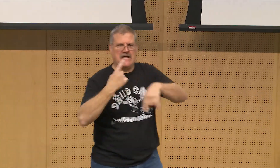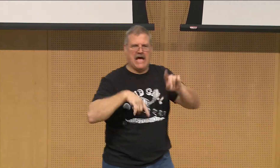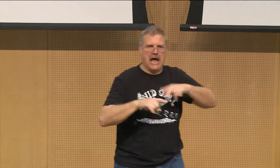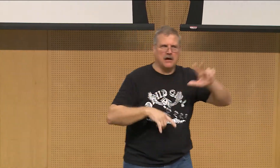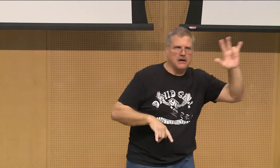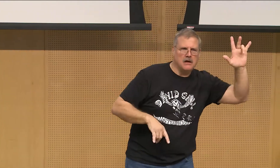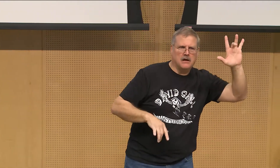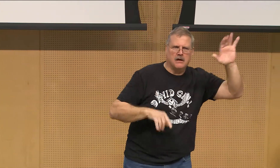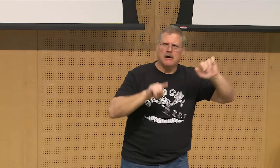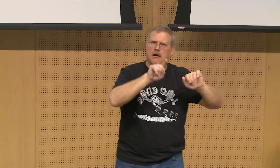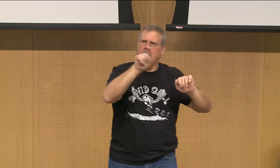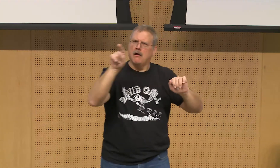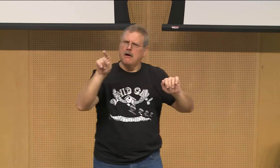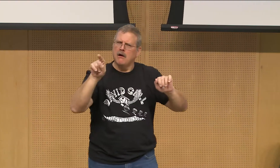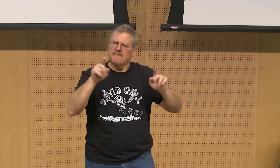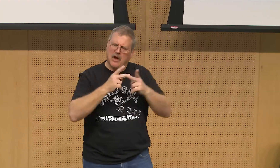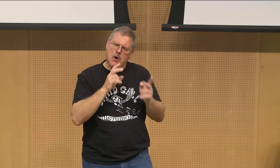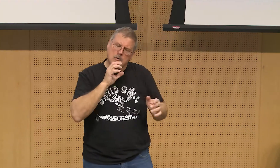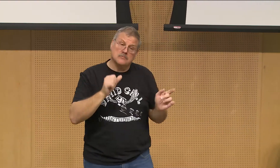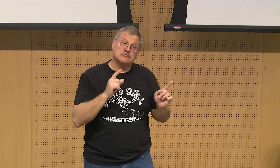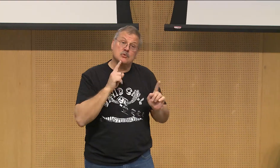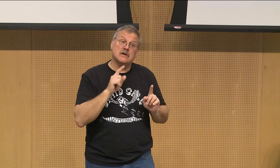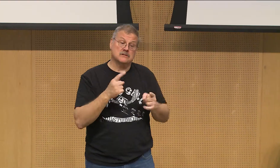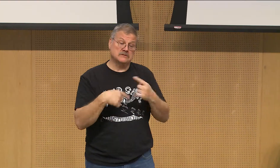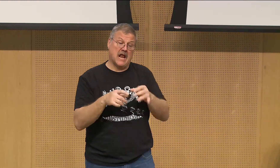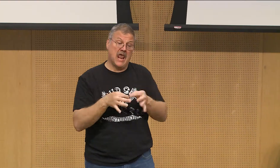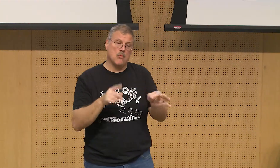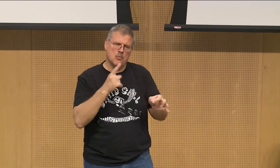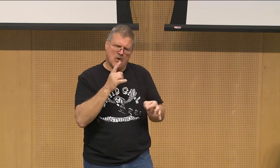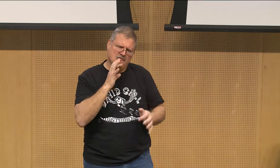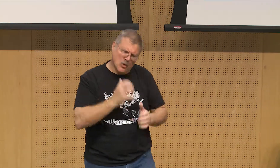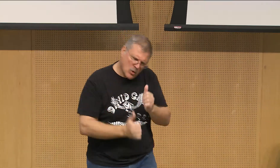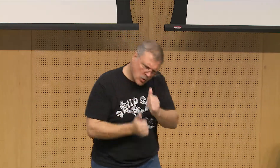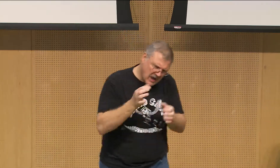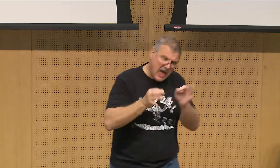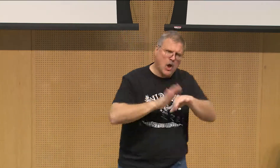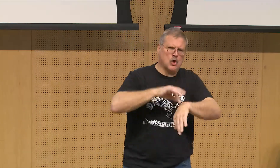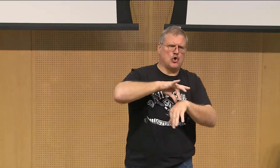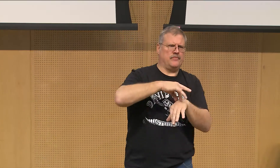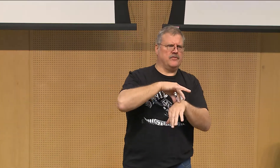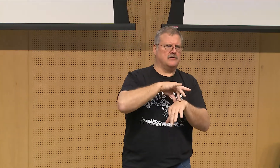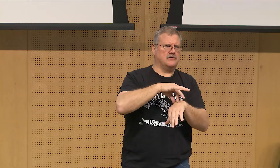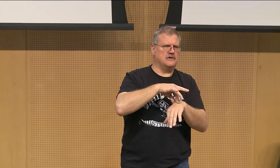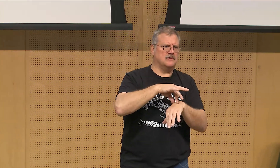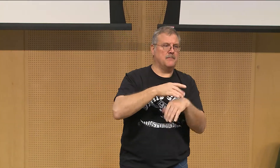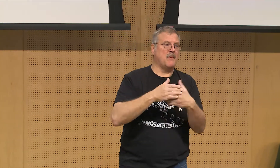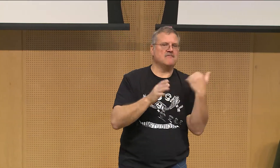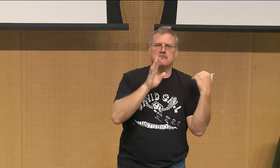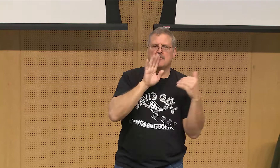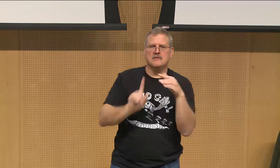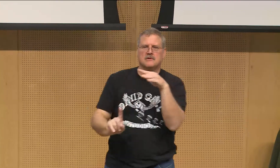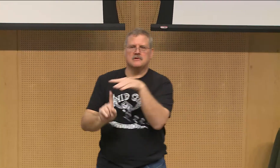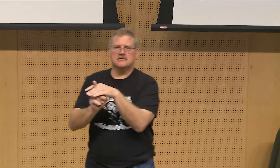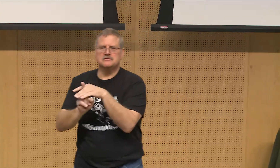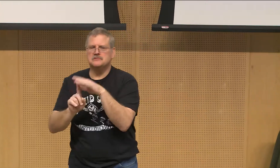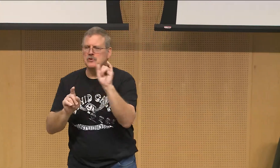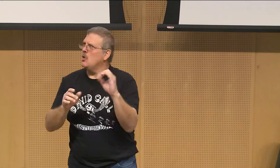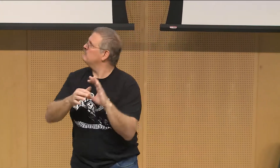of deafness, that loss of one sense, but sign language, as you see symbolized with the eye on the hand, is really showing you